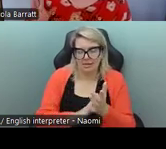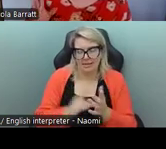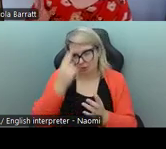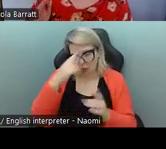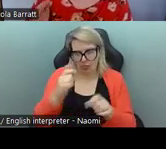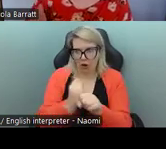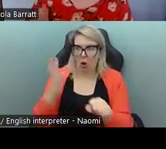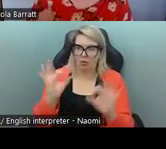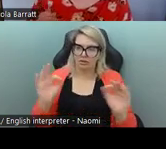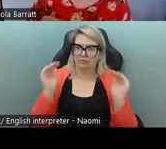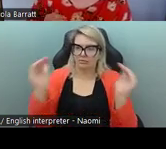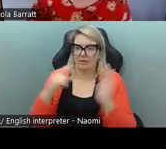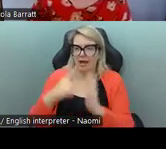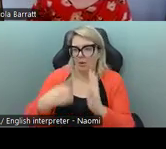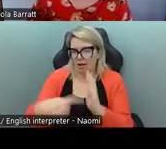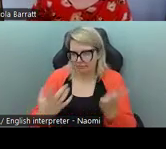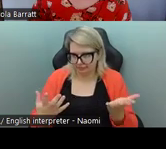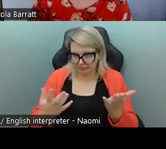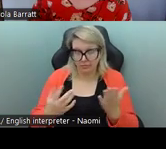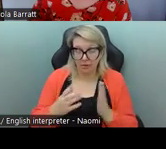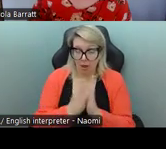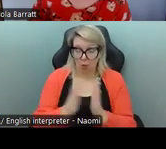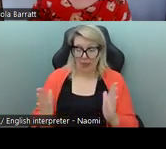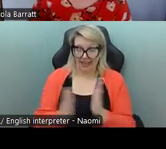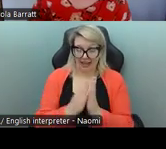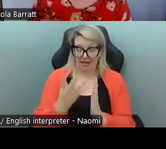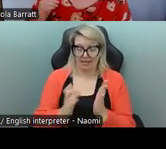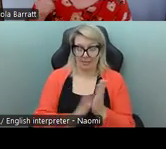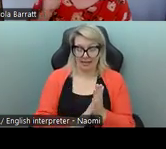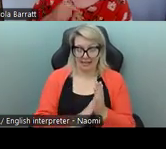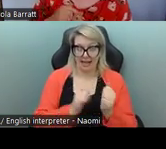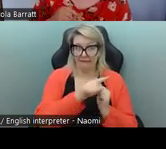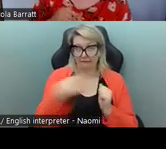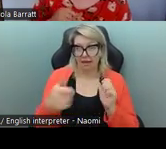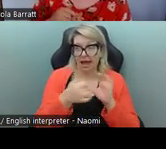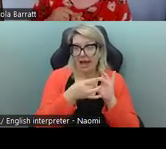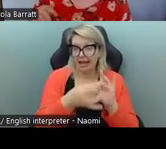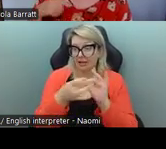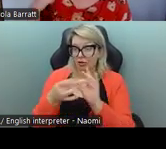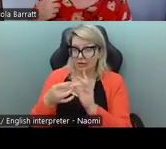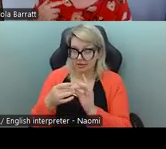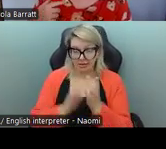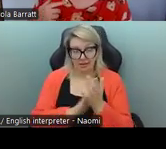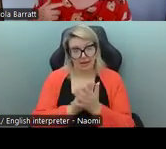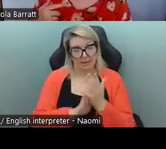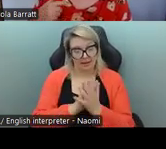Now, if your post gets good engagement during this time, it signals to the algorithm that it's good-quality posts,